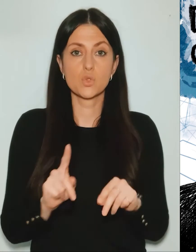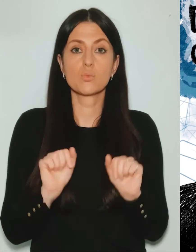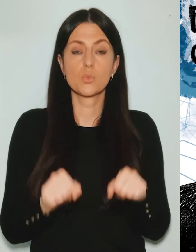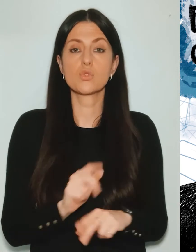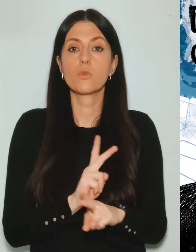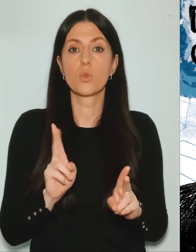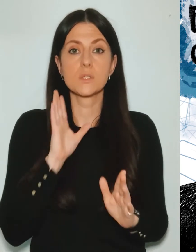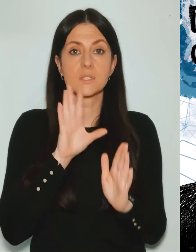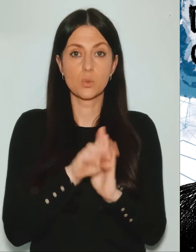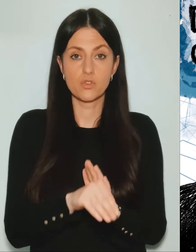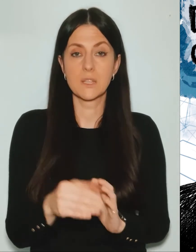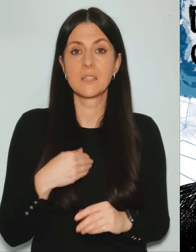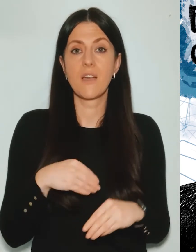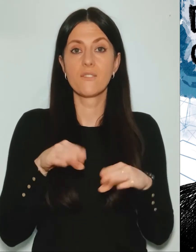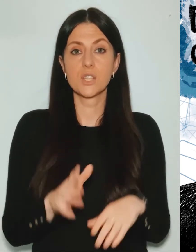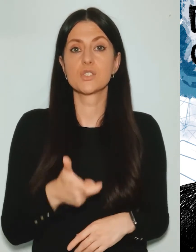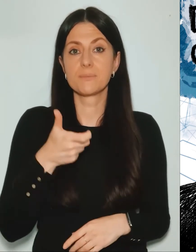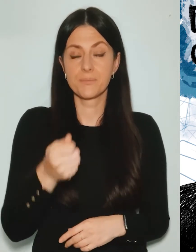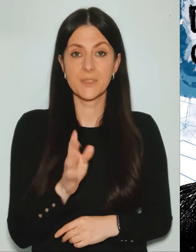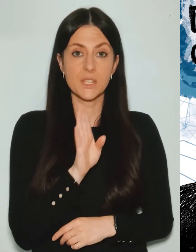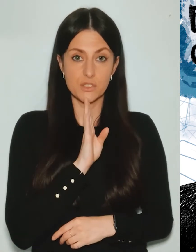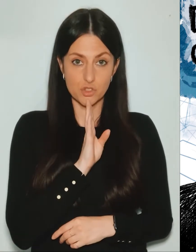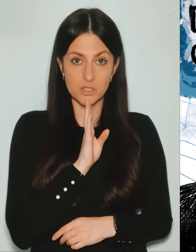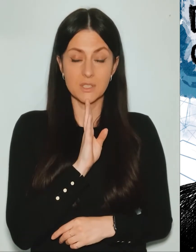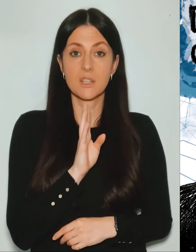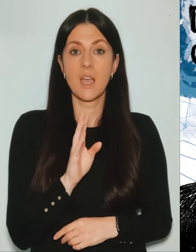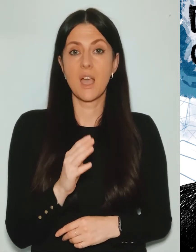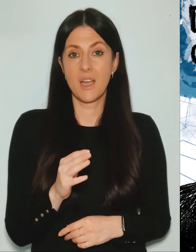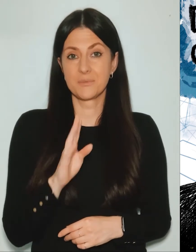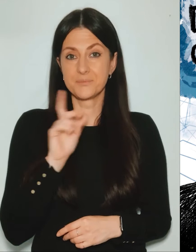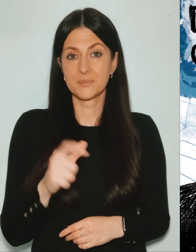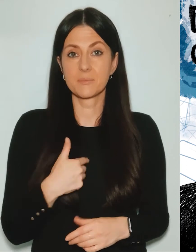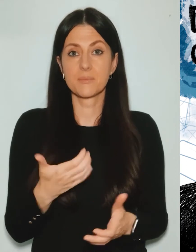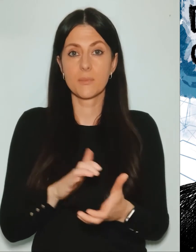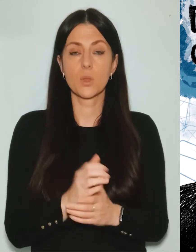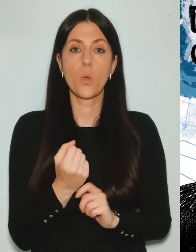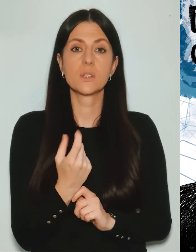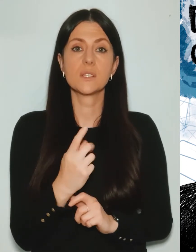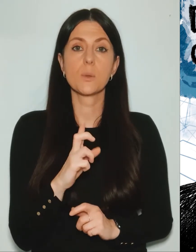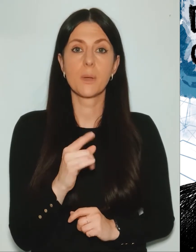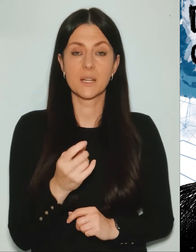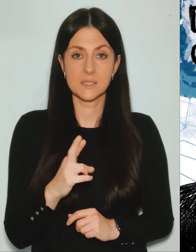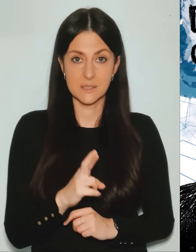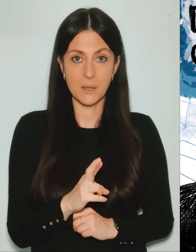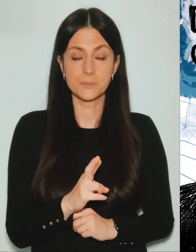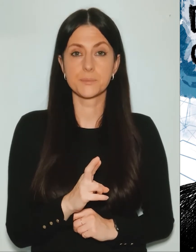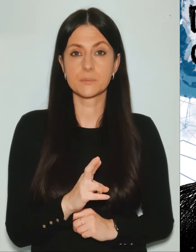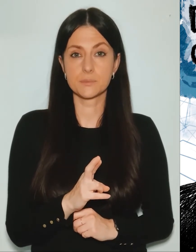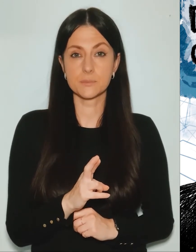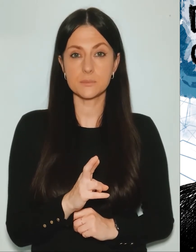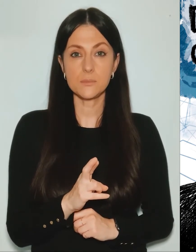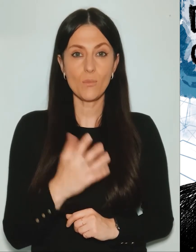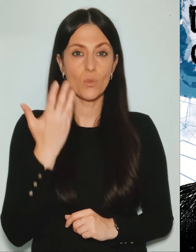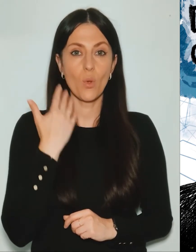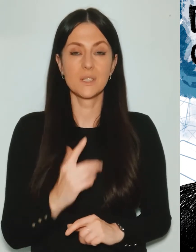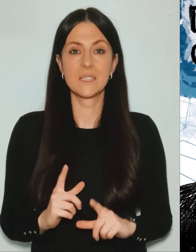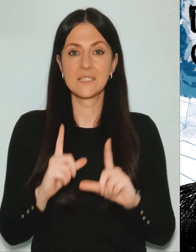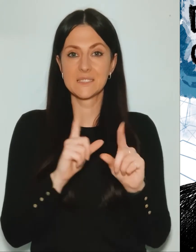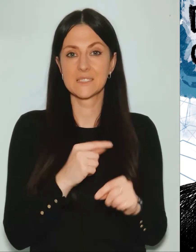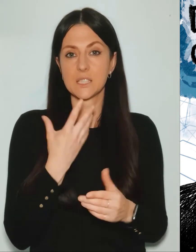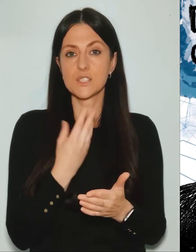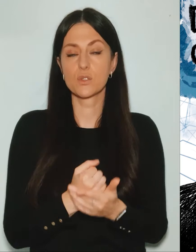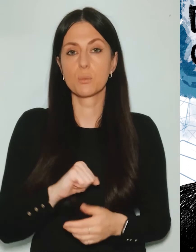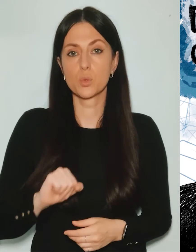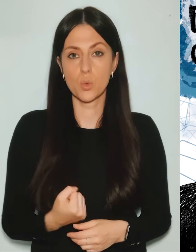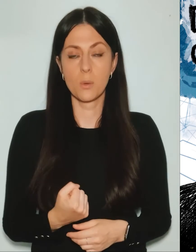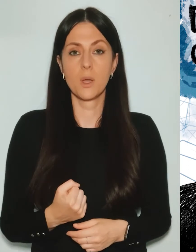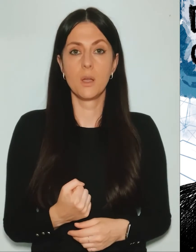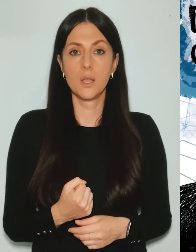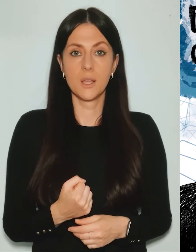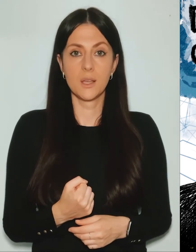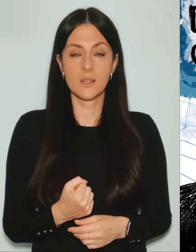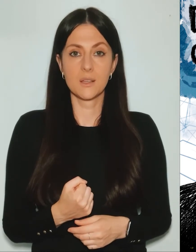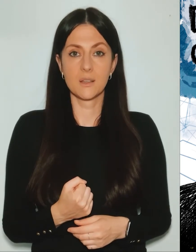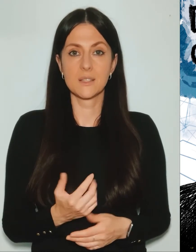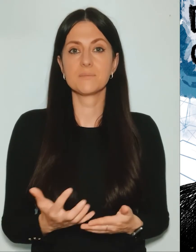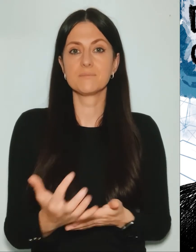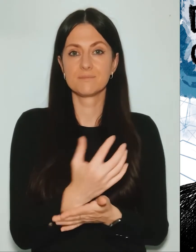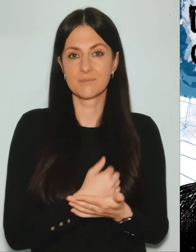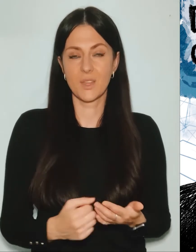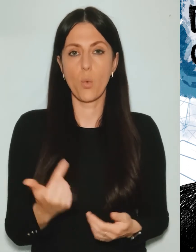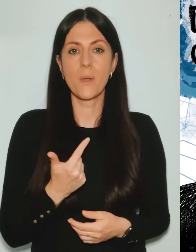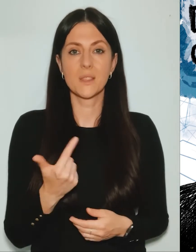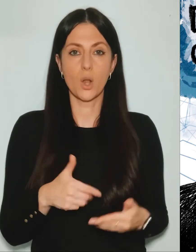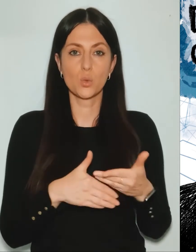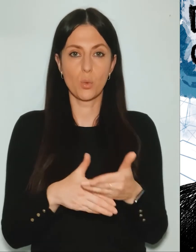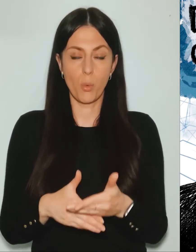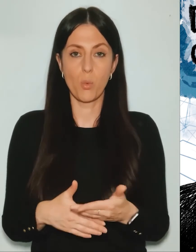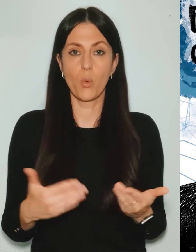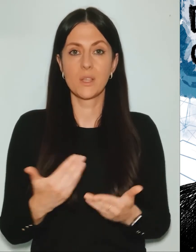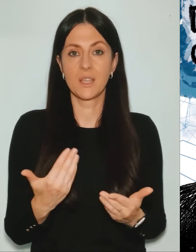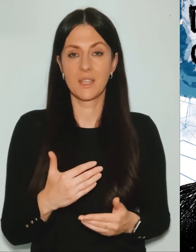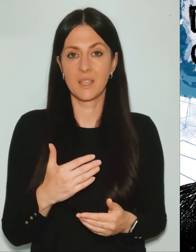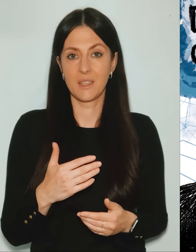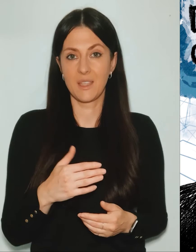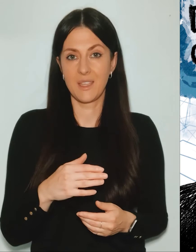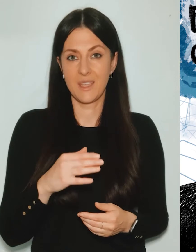I decided to write to the girl I met on March 11, when I went with my friend to collect humanitarian aid, which he took to Kyiv the next day.